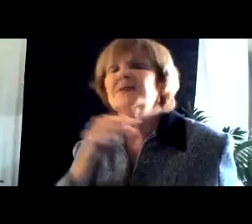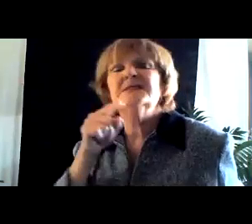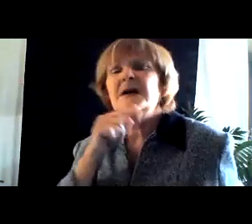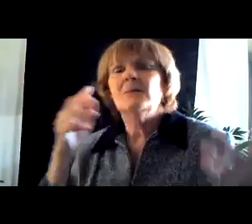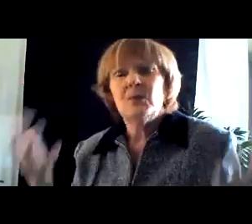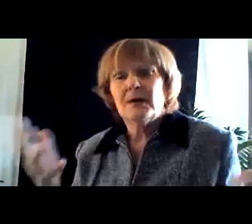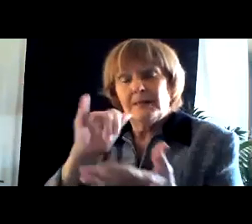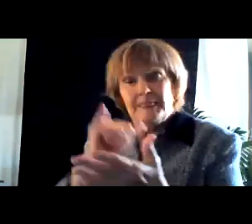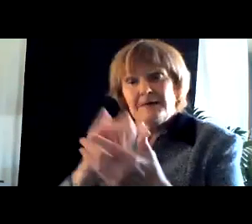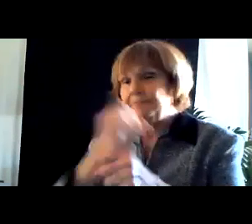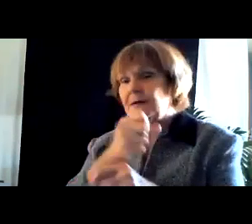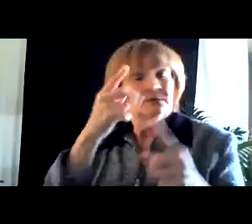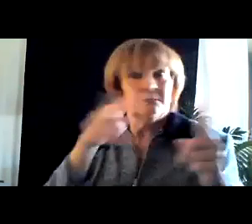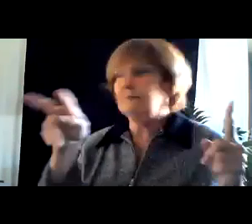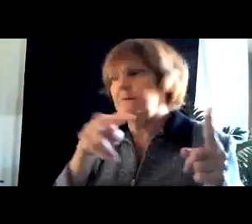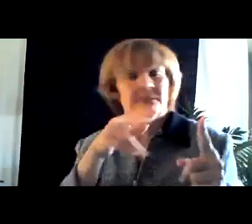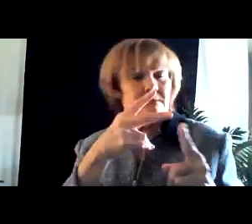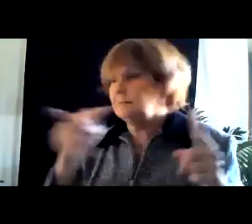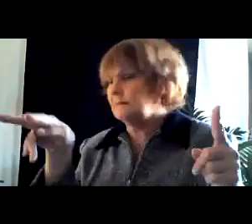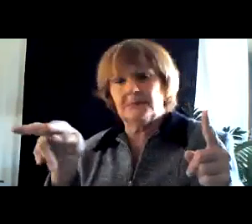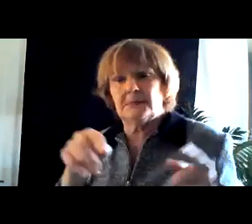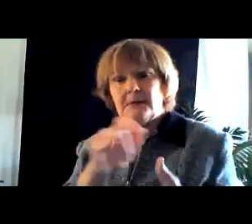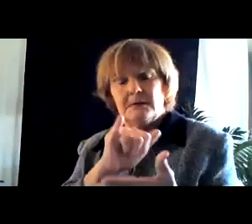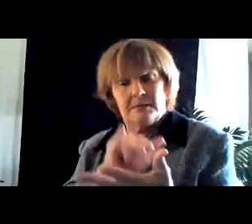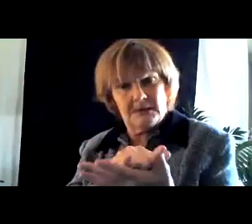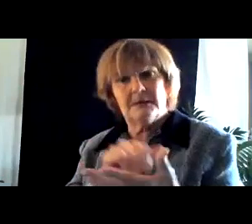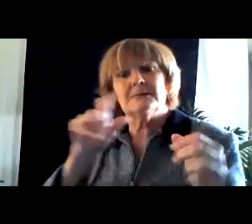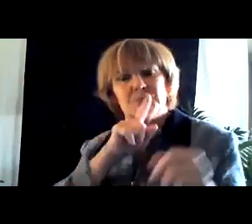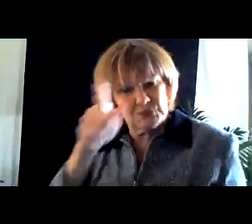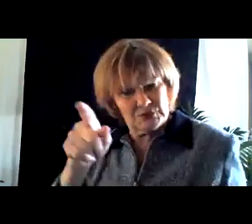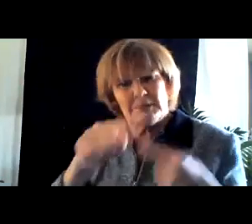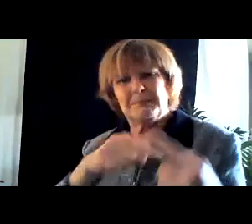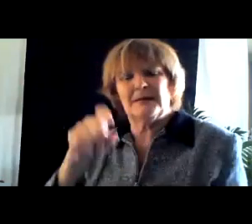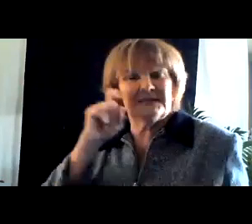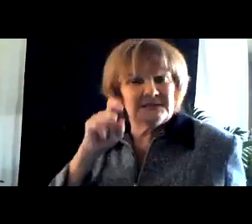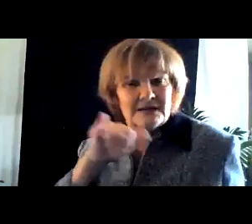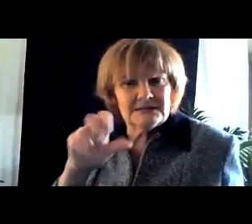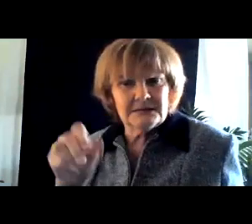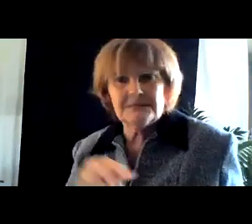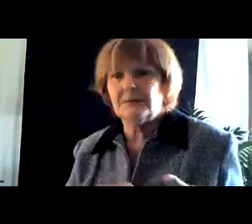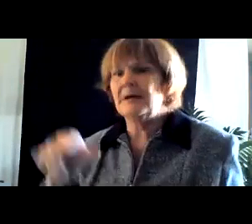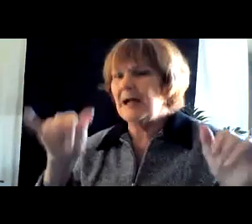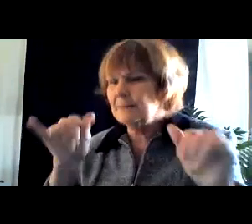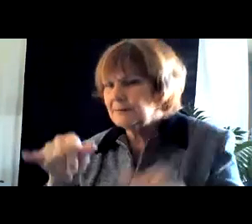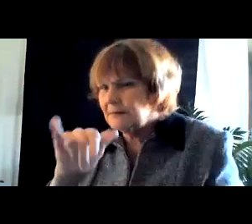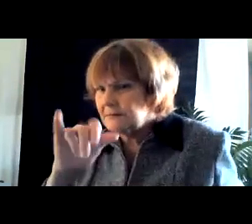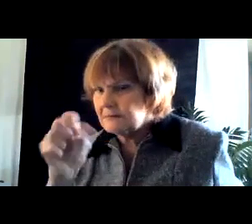And I would venture to also say that this is very much true around sexism and ableism, and ageism. But she says, "Racism is a distraction.